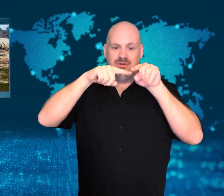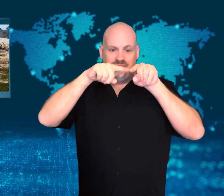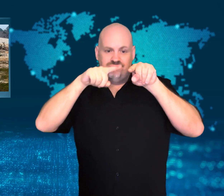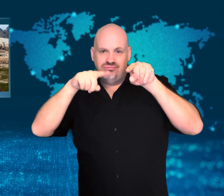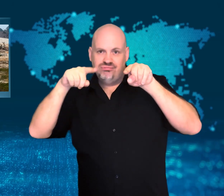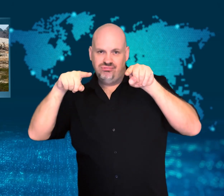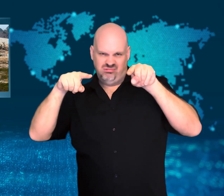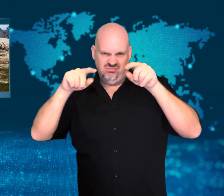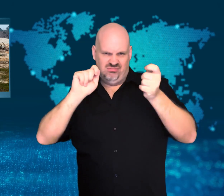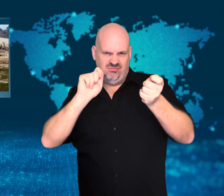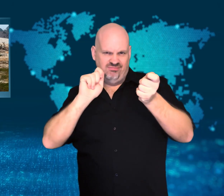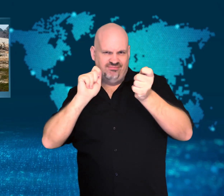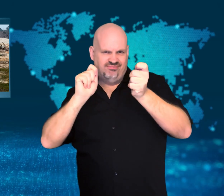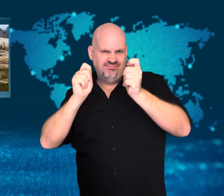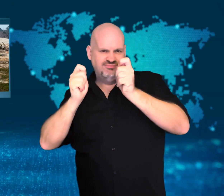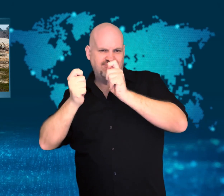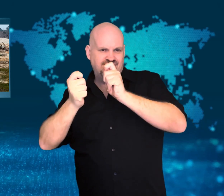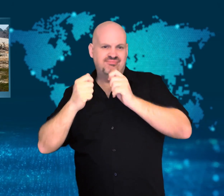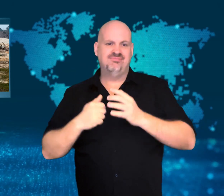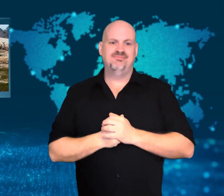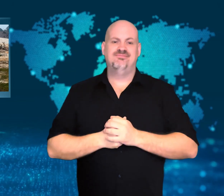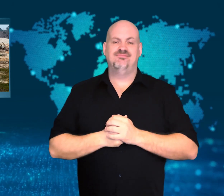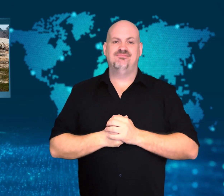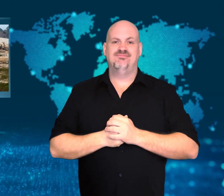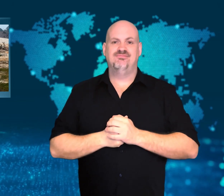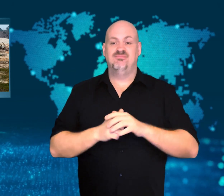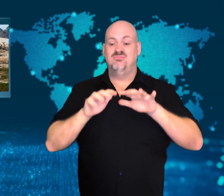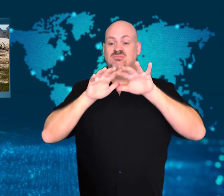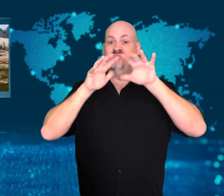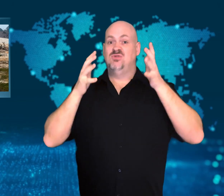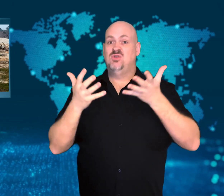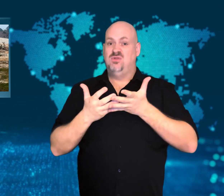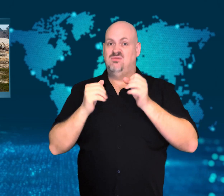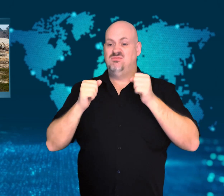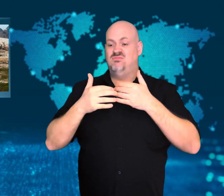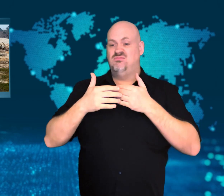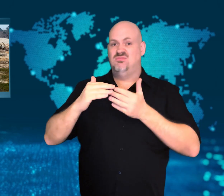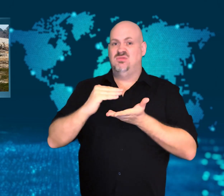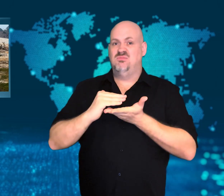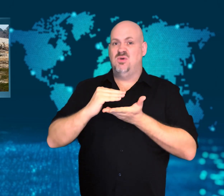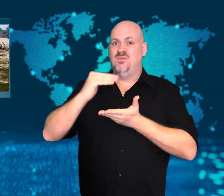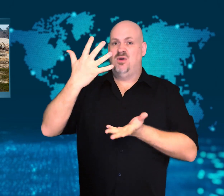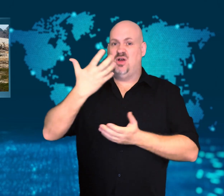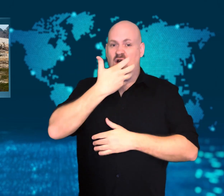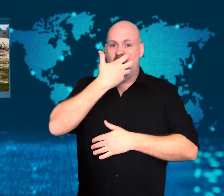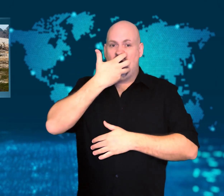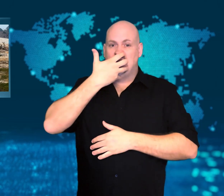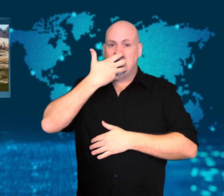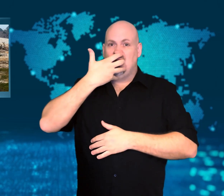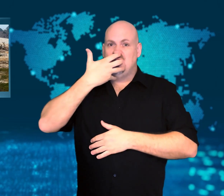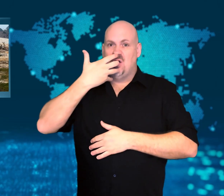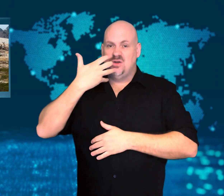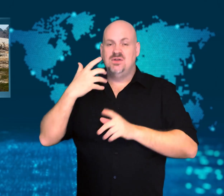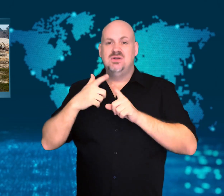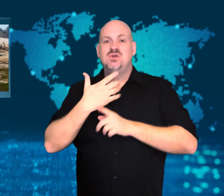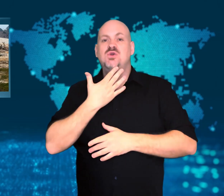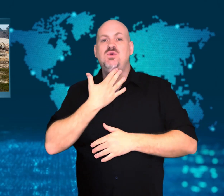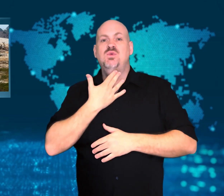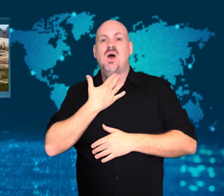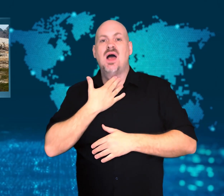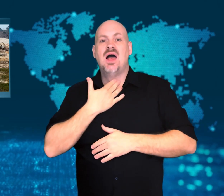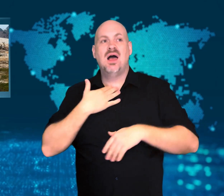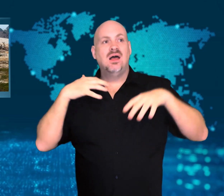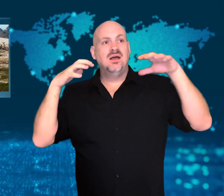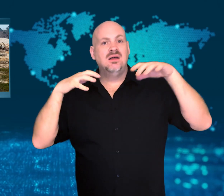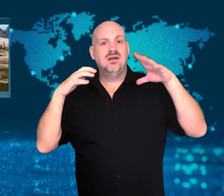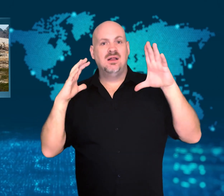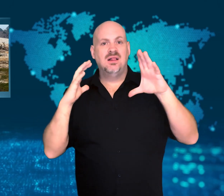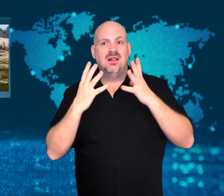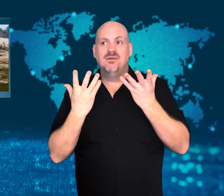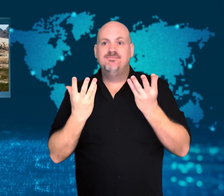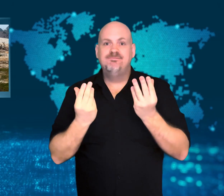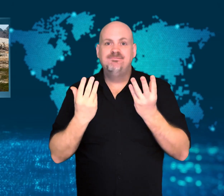The Earth could be hit with hotter and drier weather conditions.